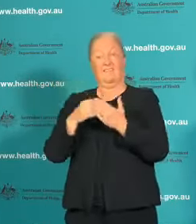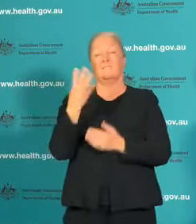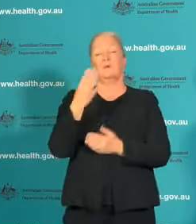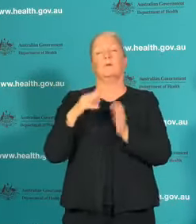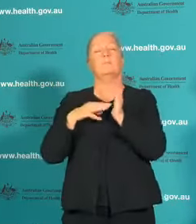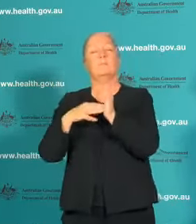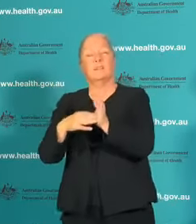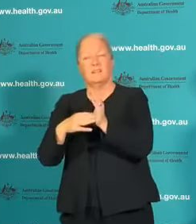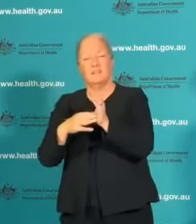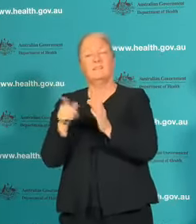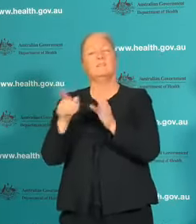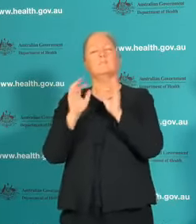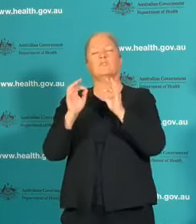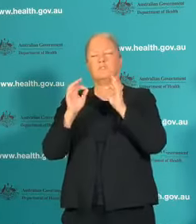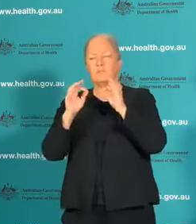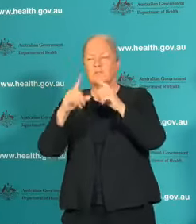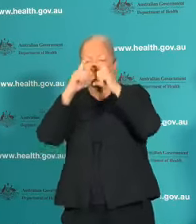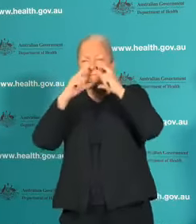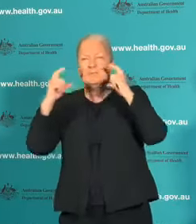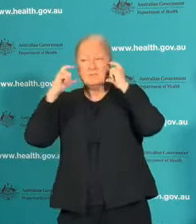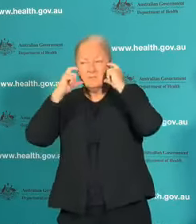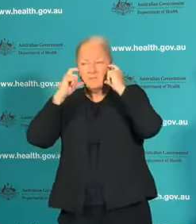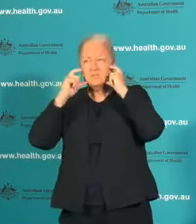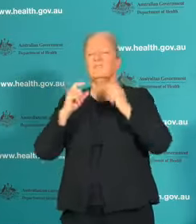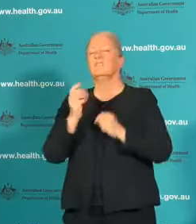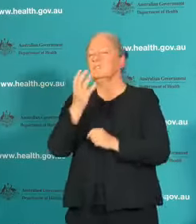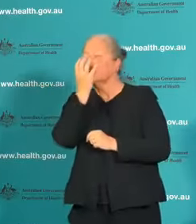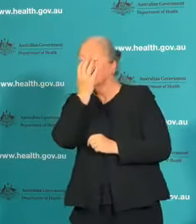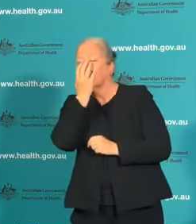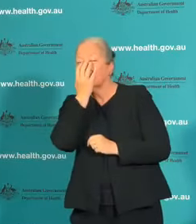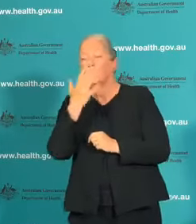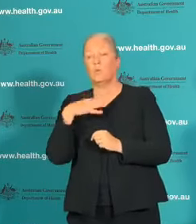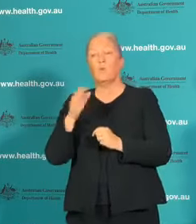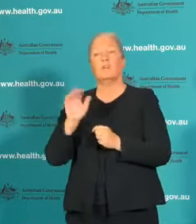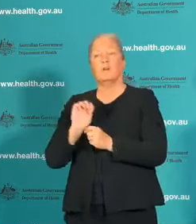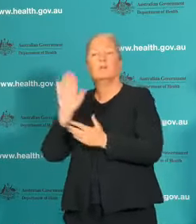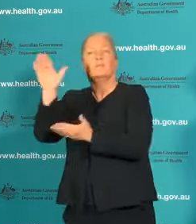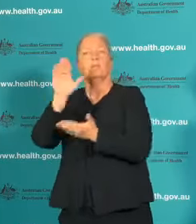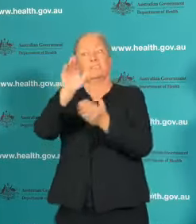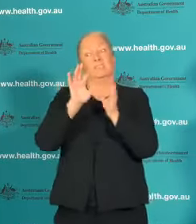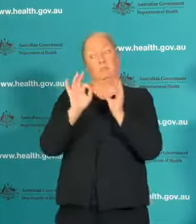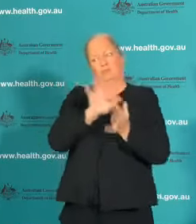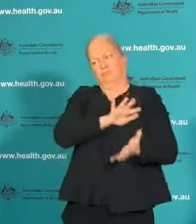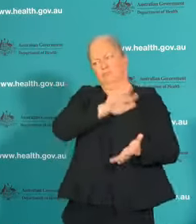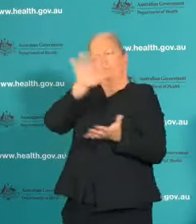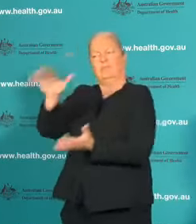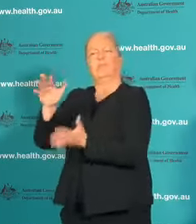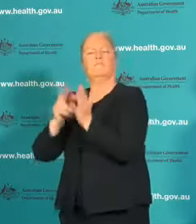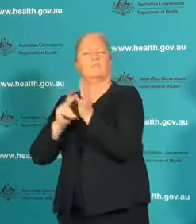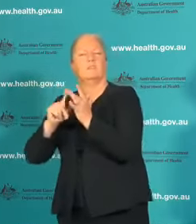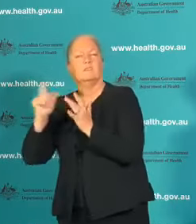have been distributed by the Australian Government to states and territories especially to Victoria, as well as to General Practices